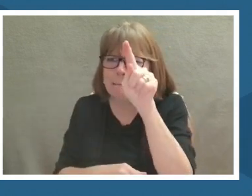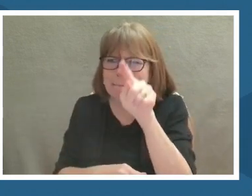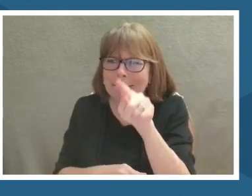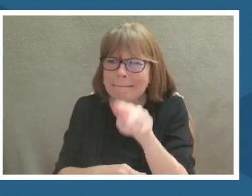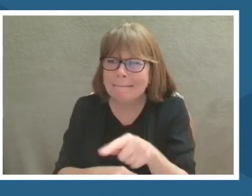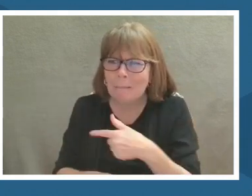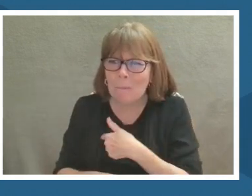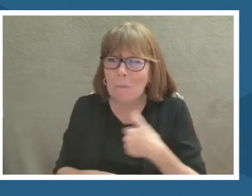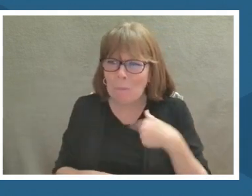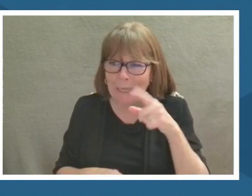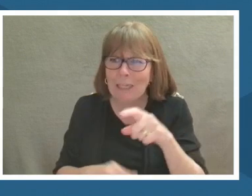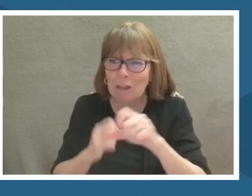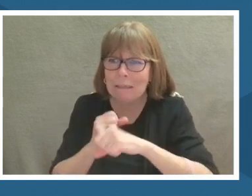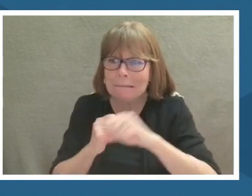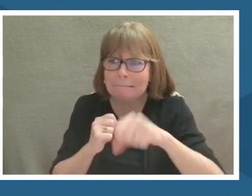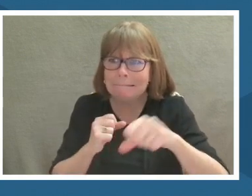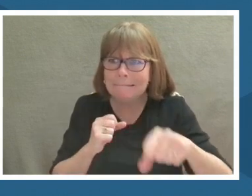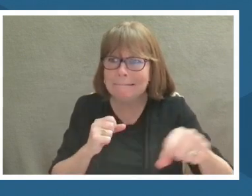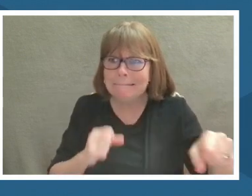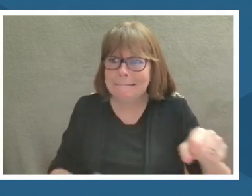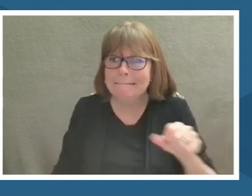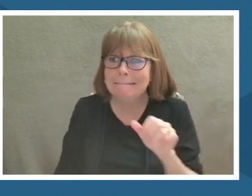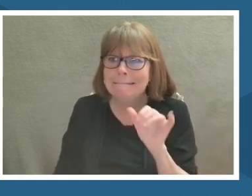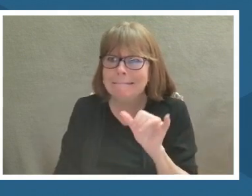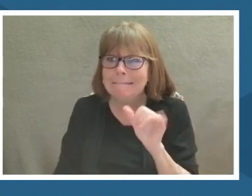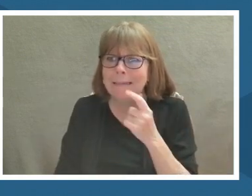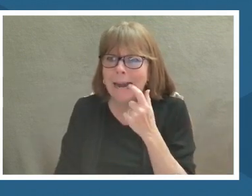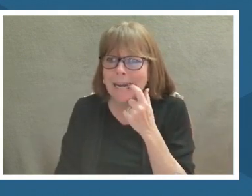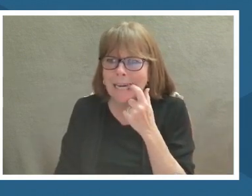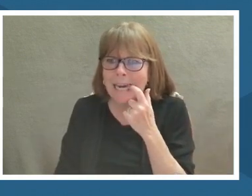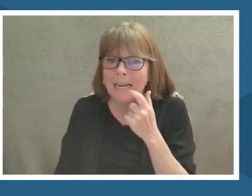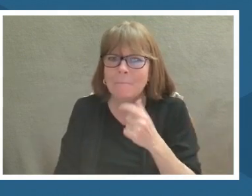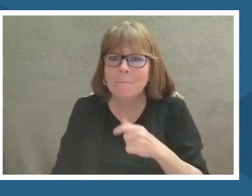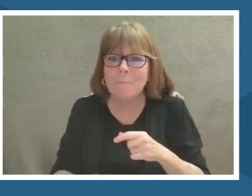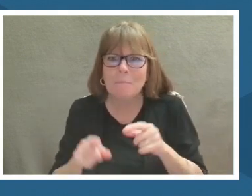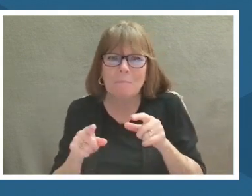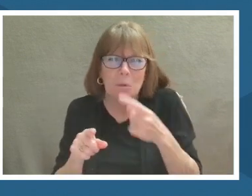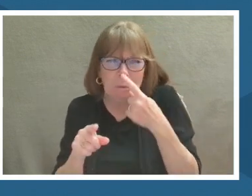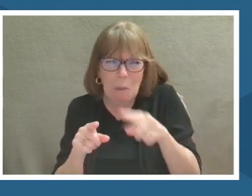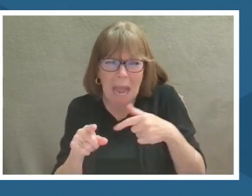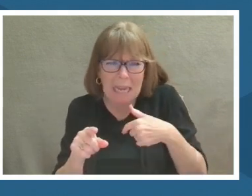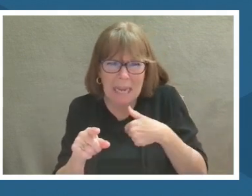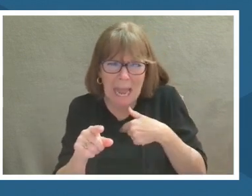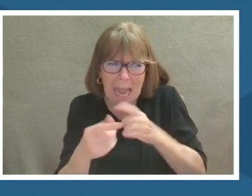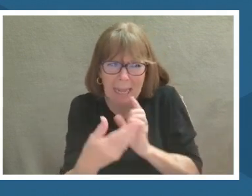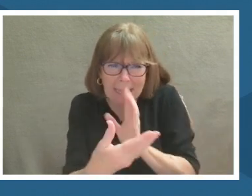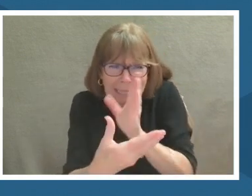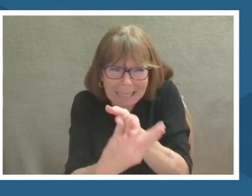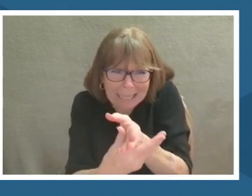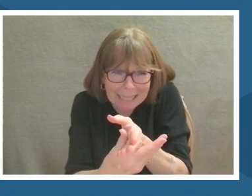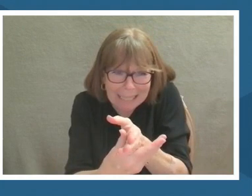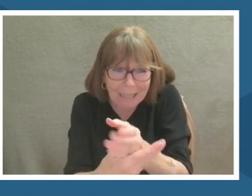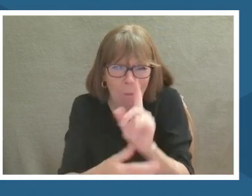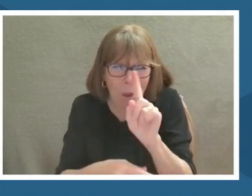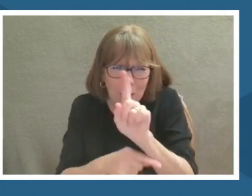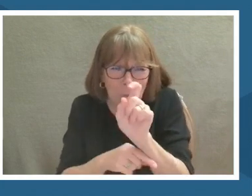quite a while um can i can i jump in sure